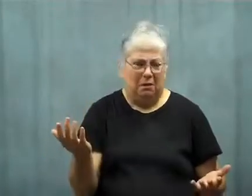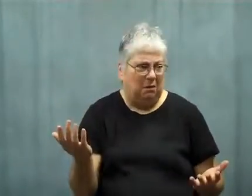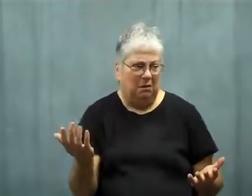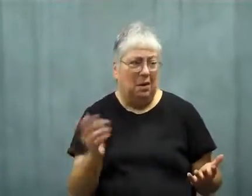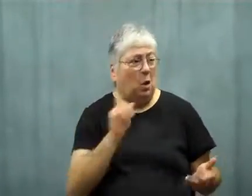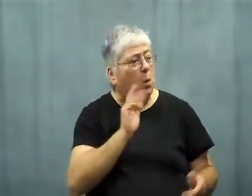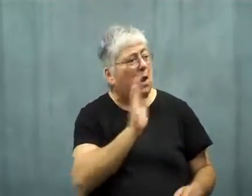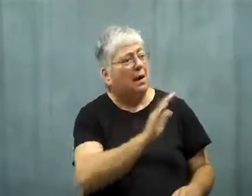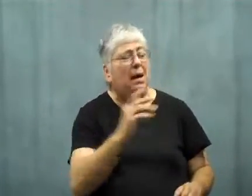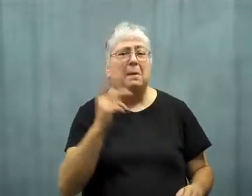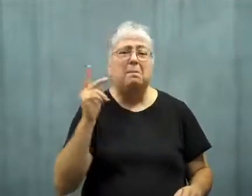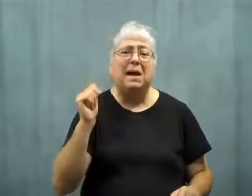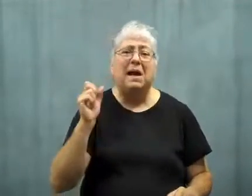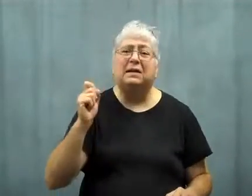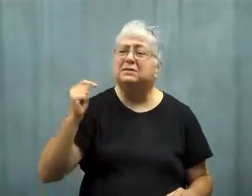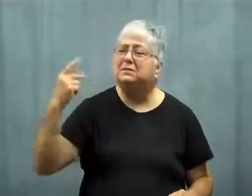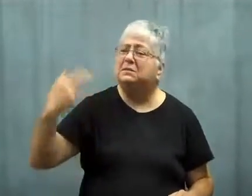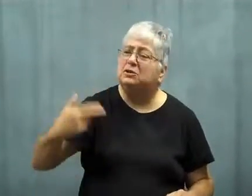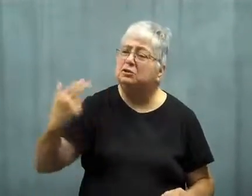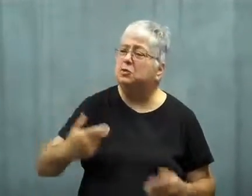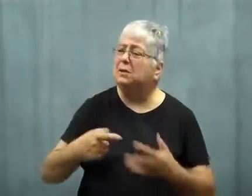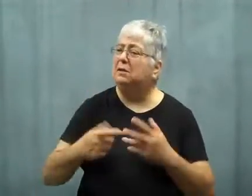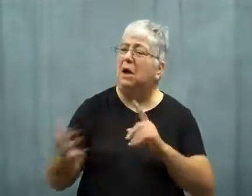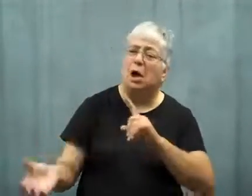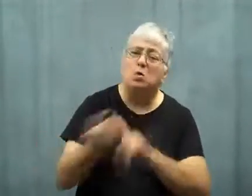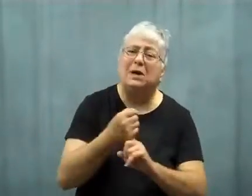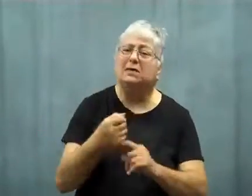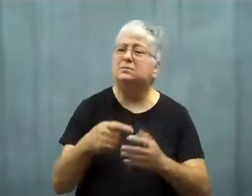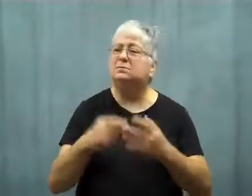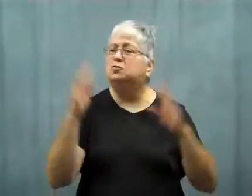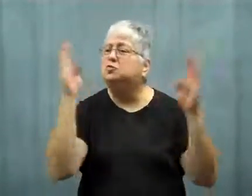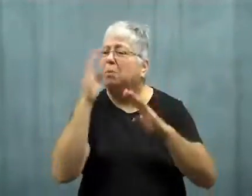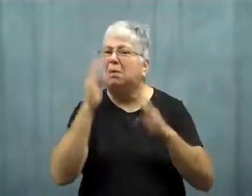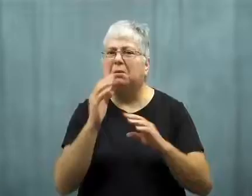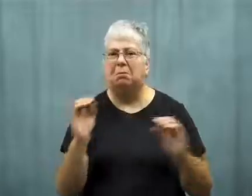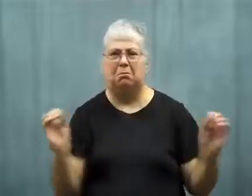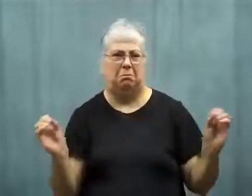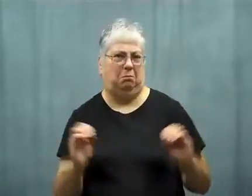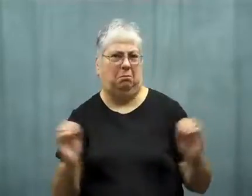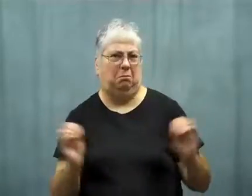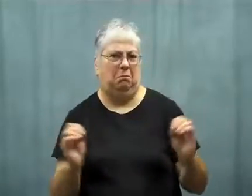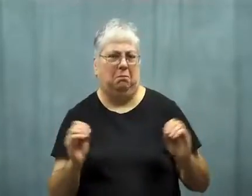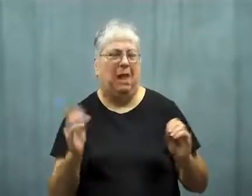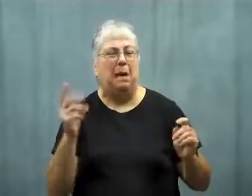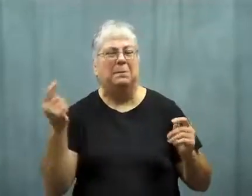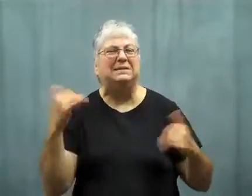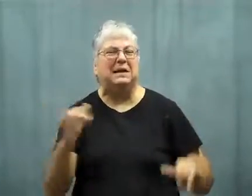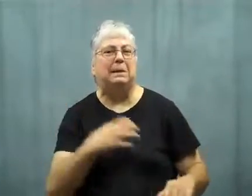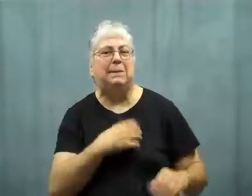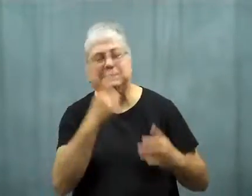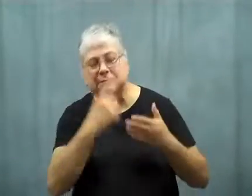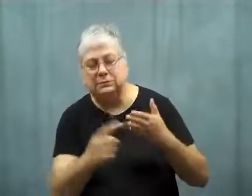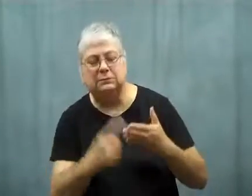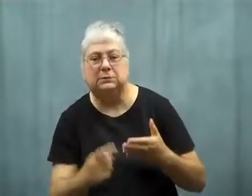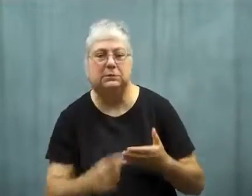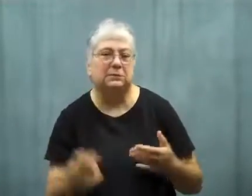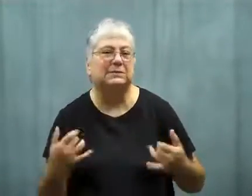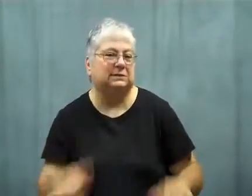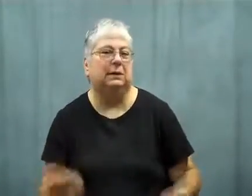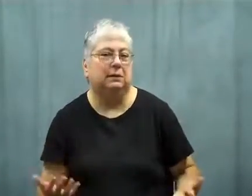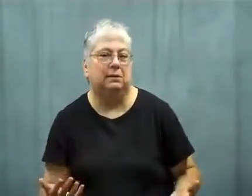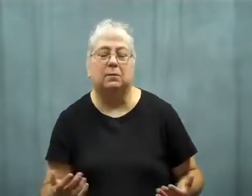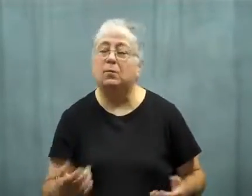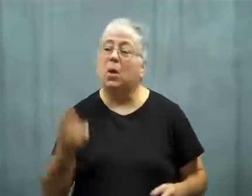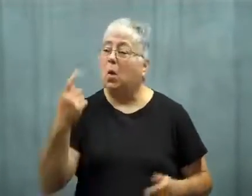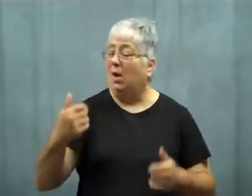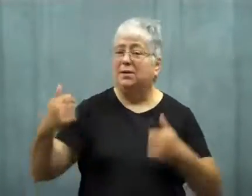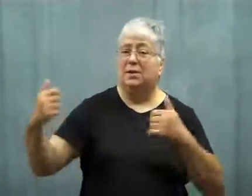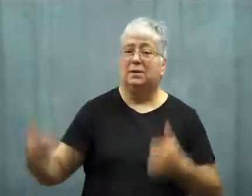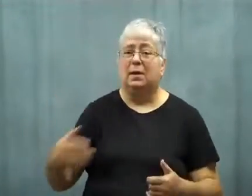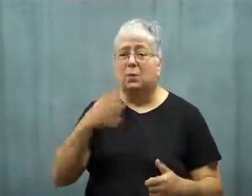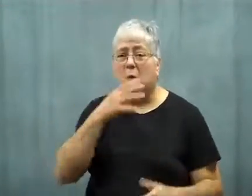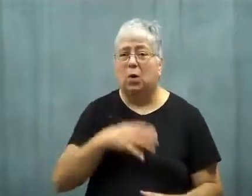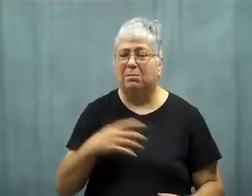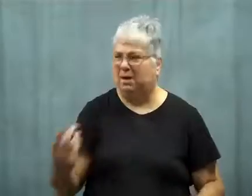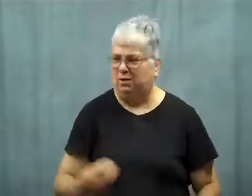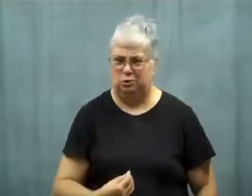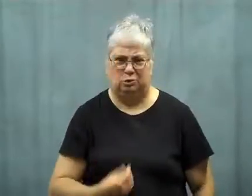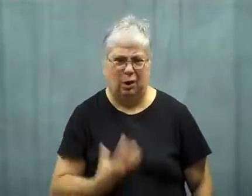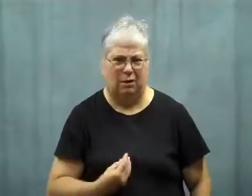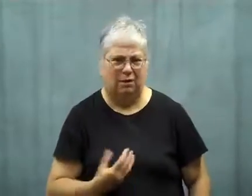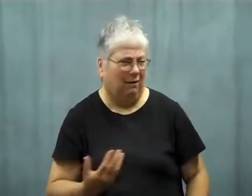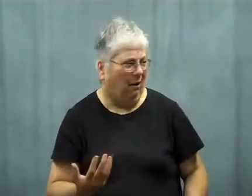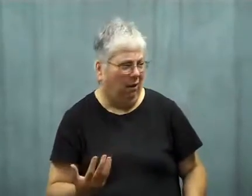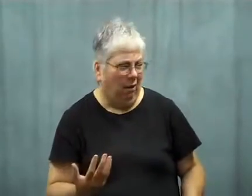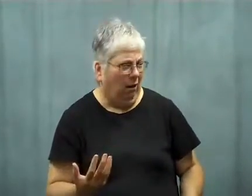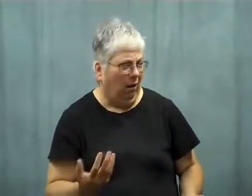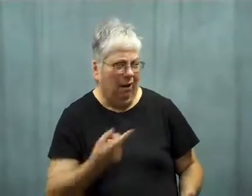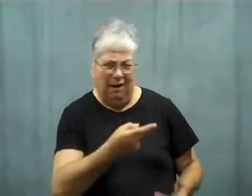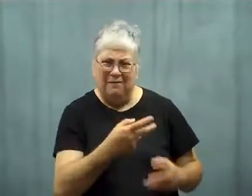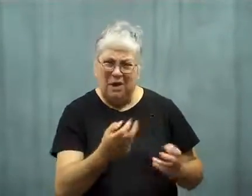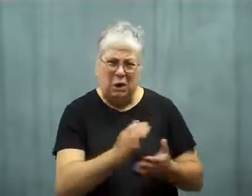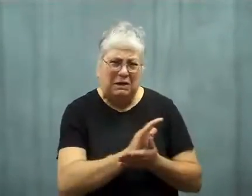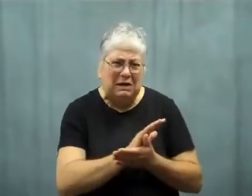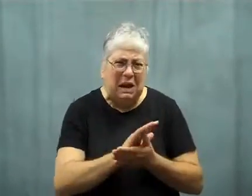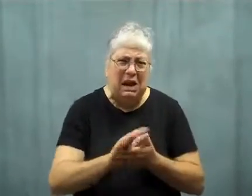There was no past history of criminal behavior.